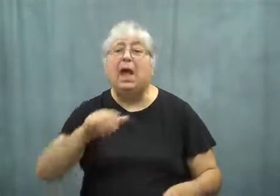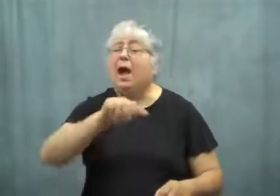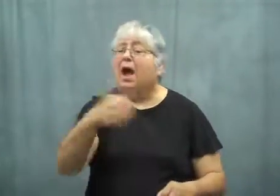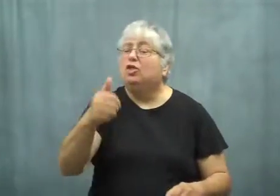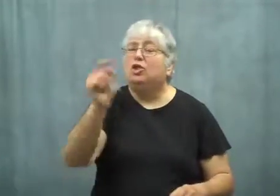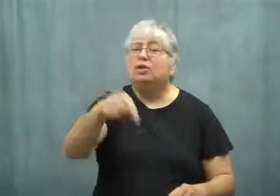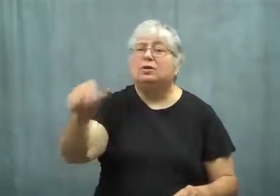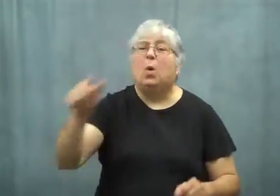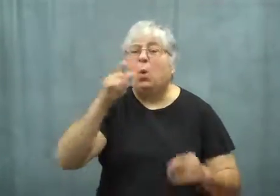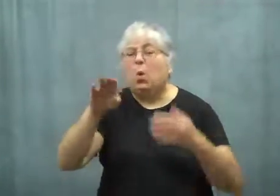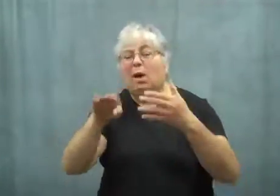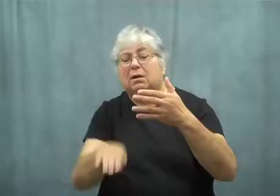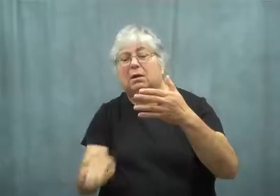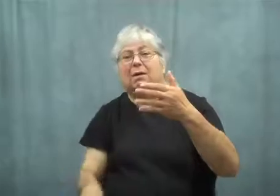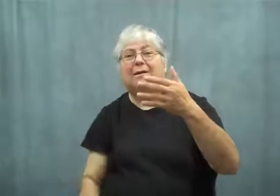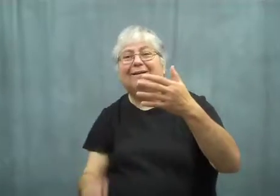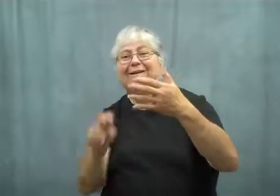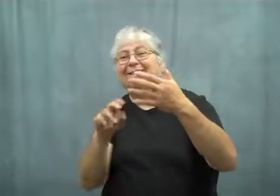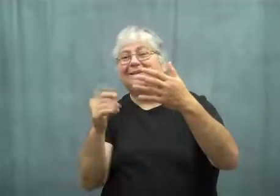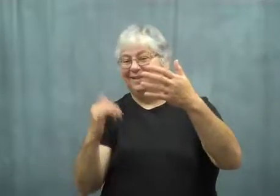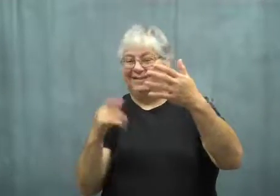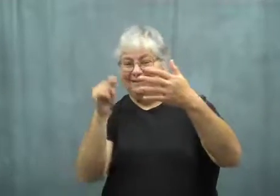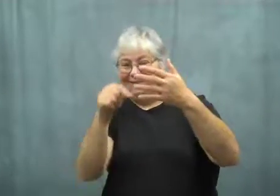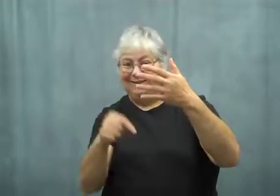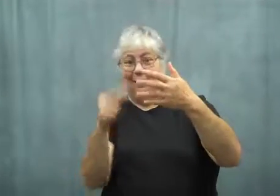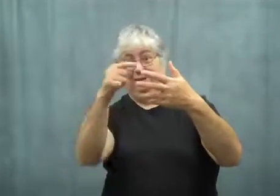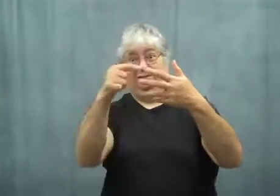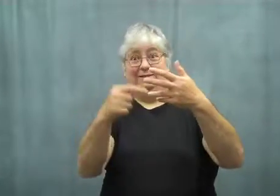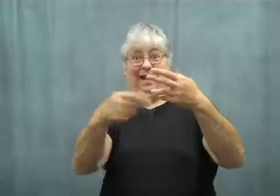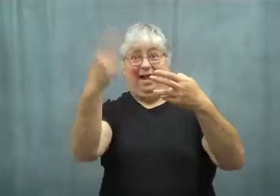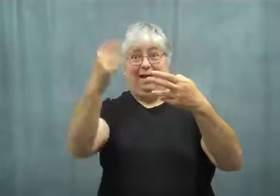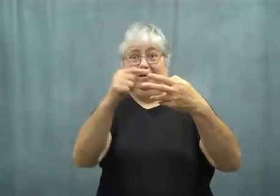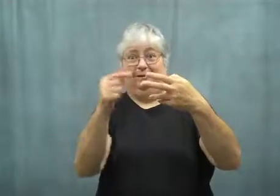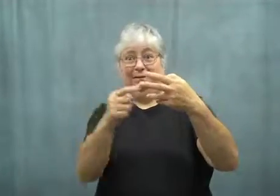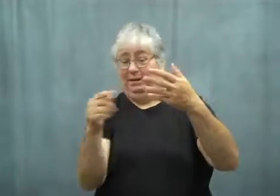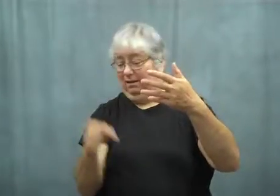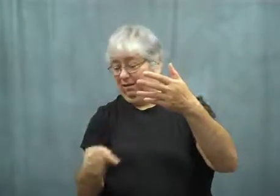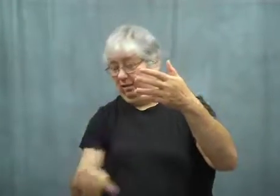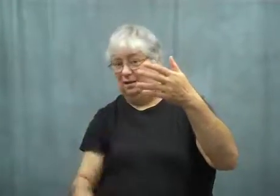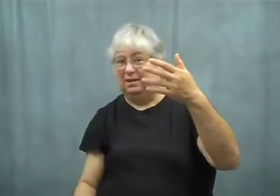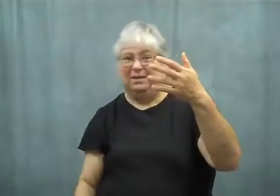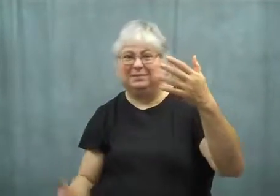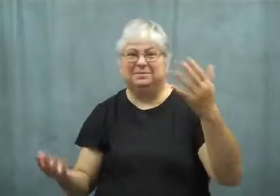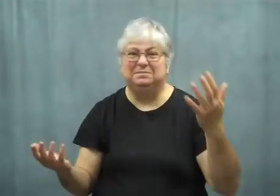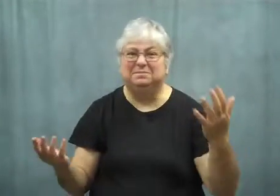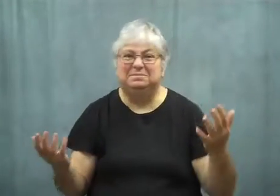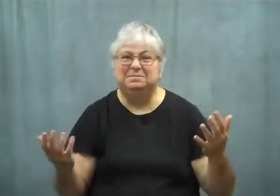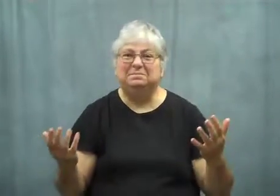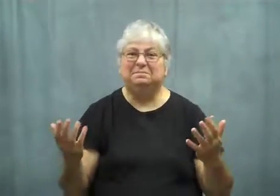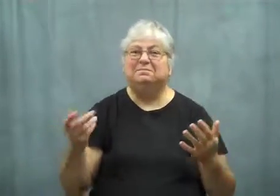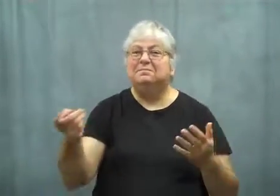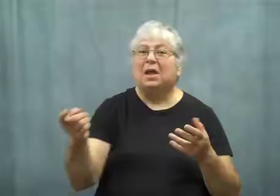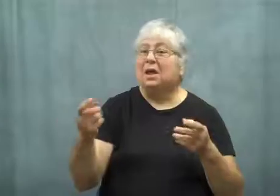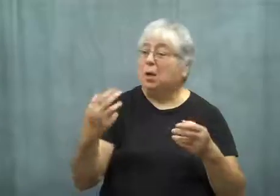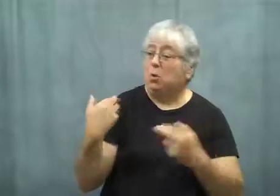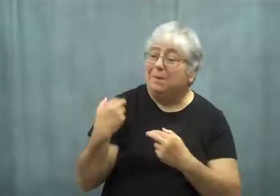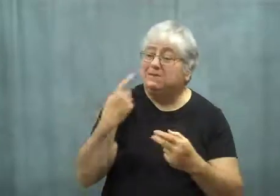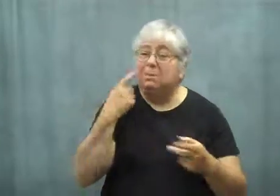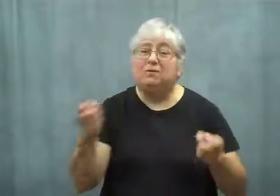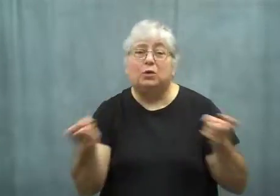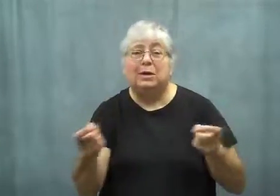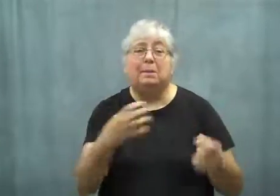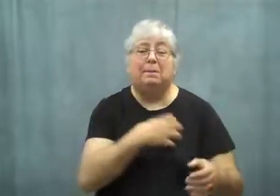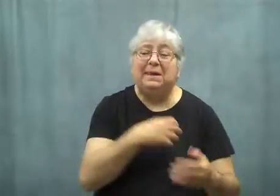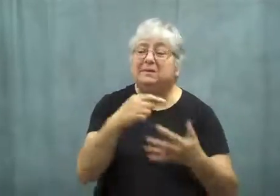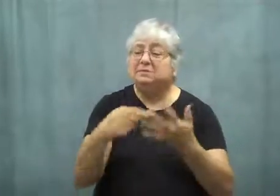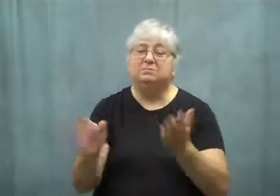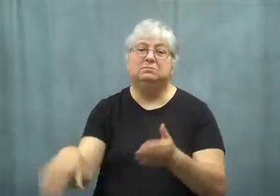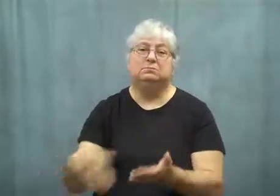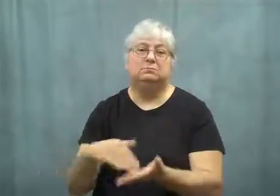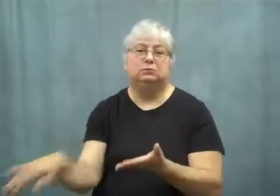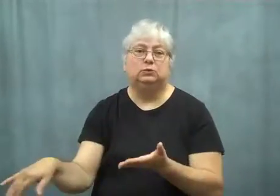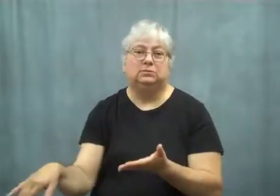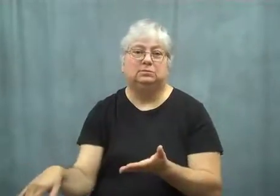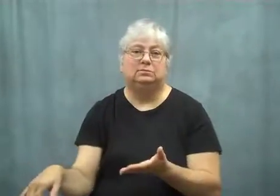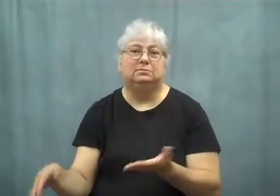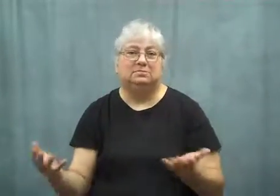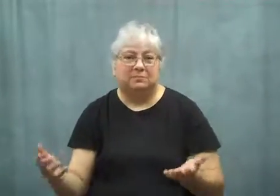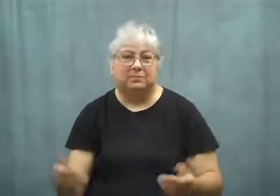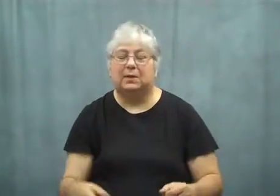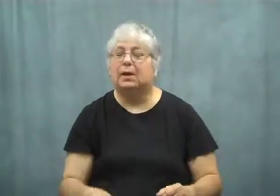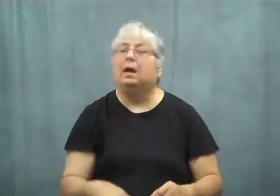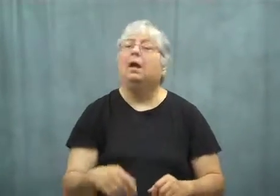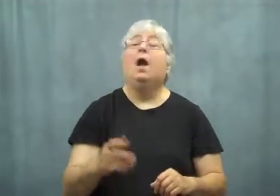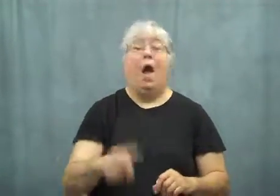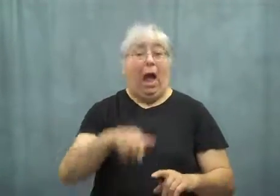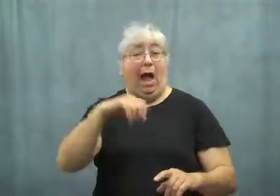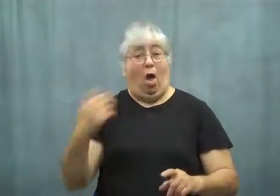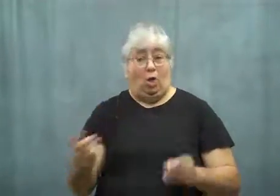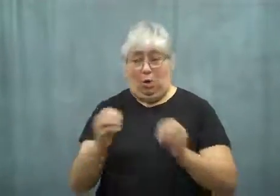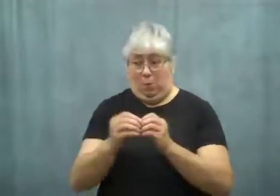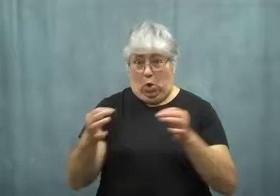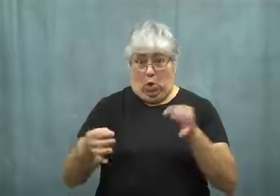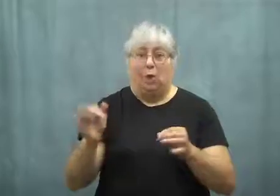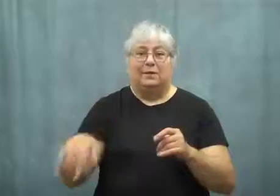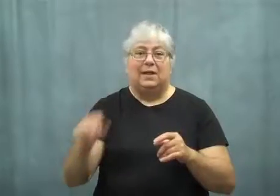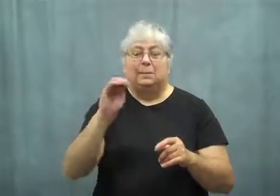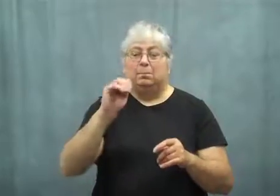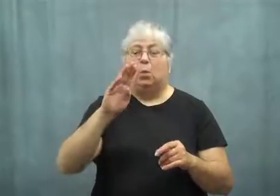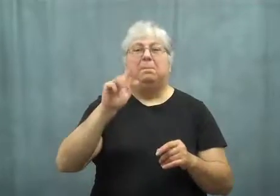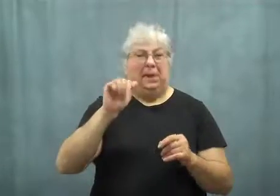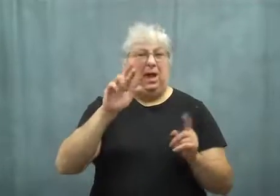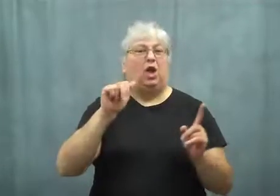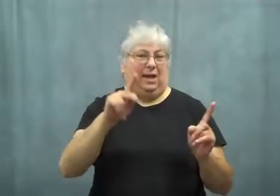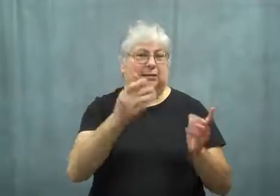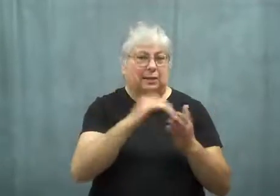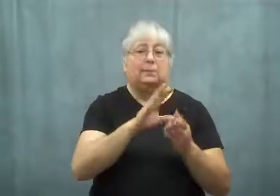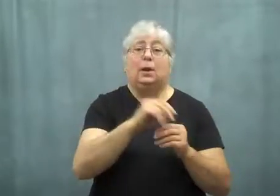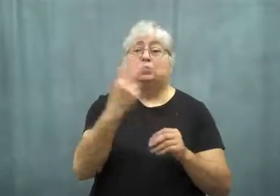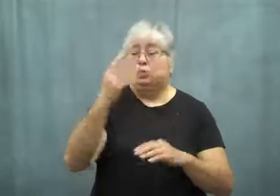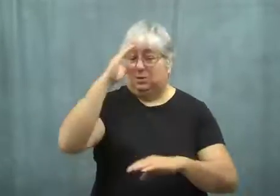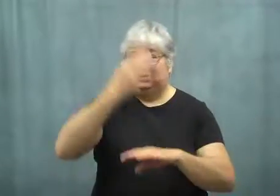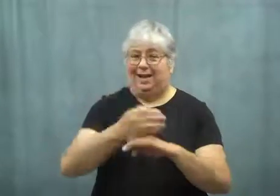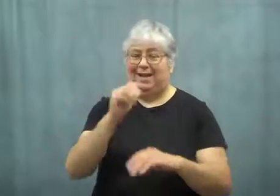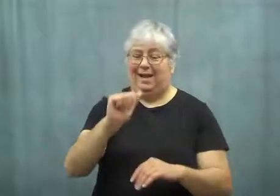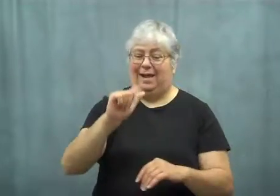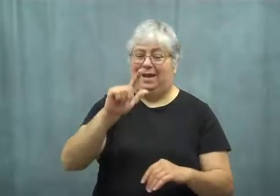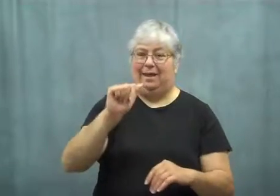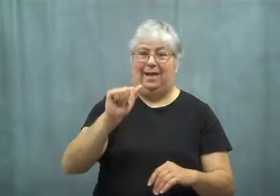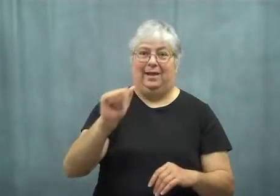Other underlings who were responsible for overseeing the police were acquitted.